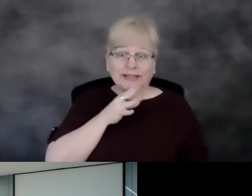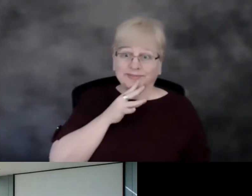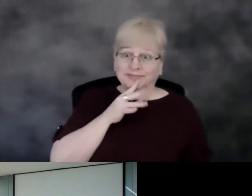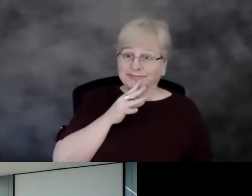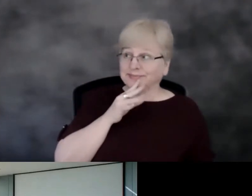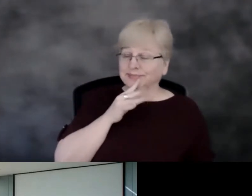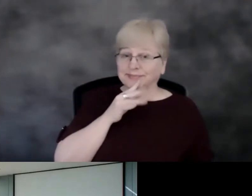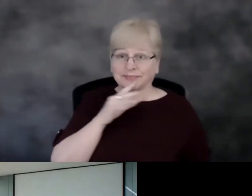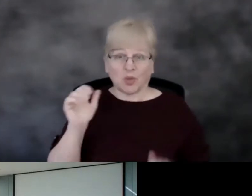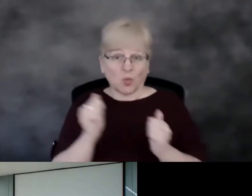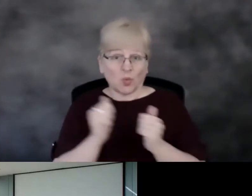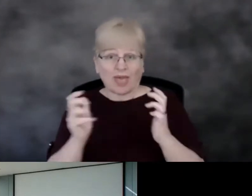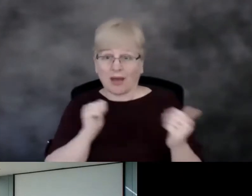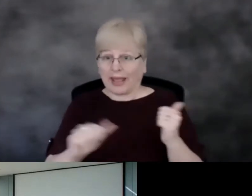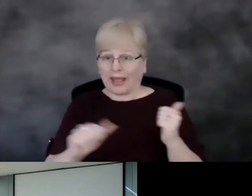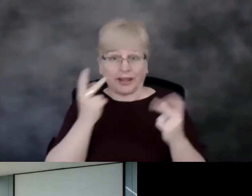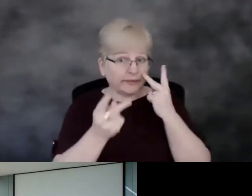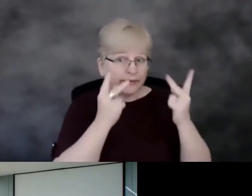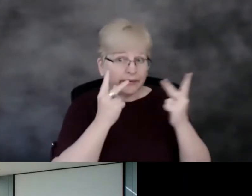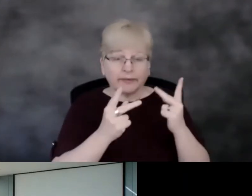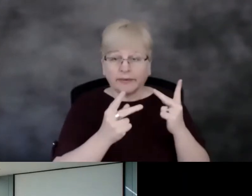16:16:33 , without any other modes of showing accomplish.